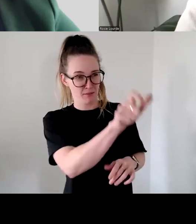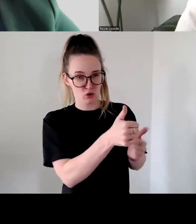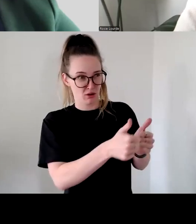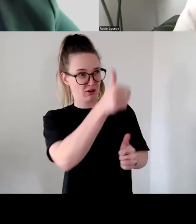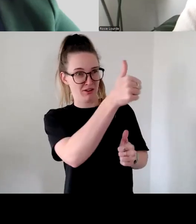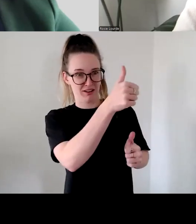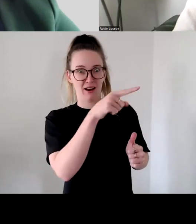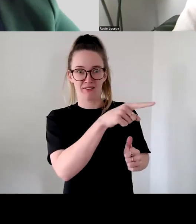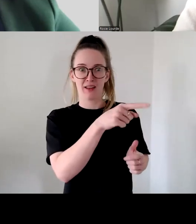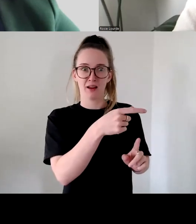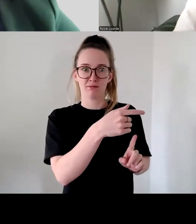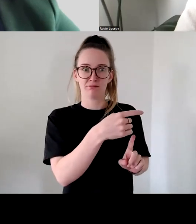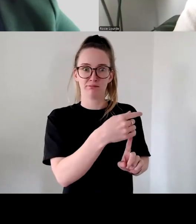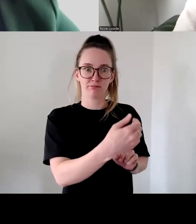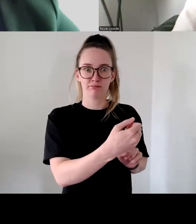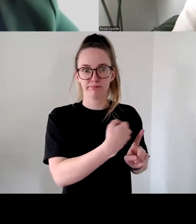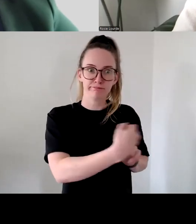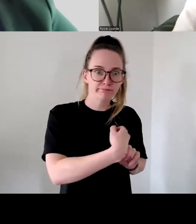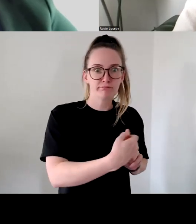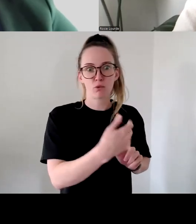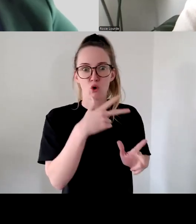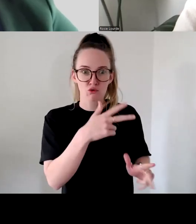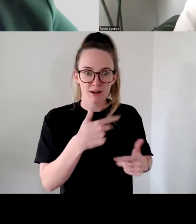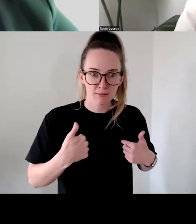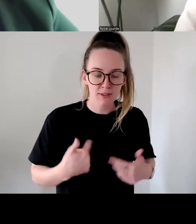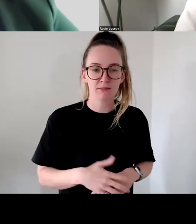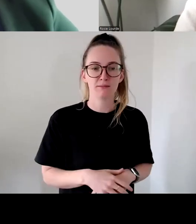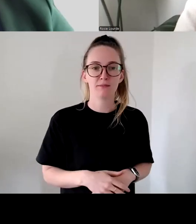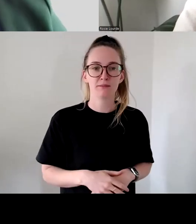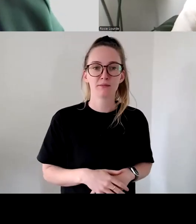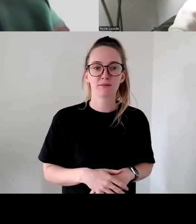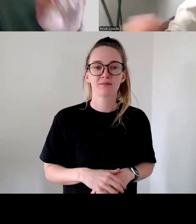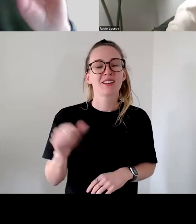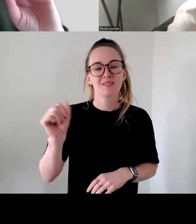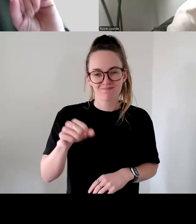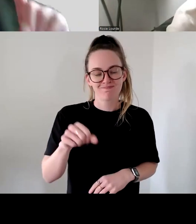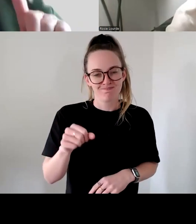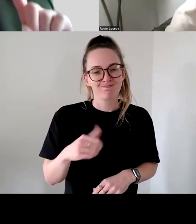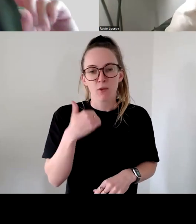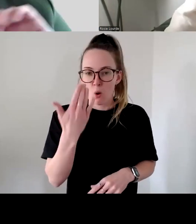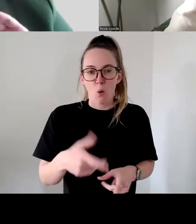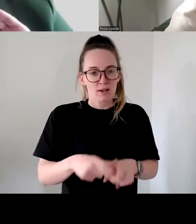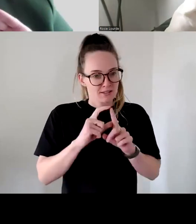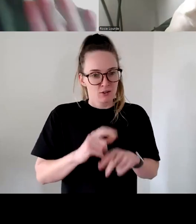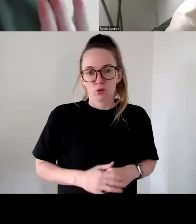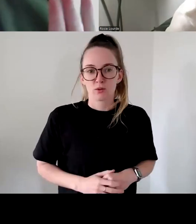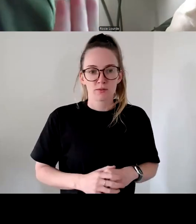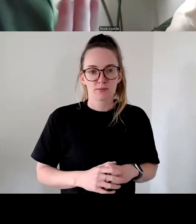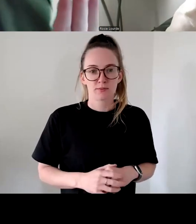Look it's really, it's almost the most difficult and I said I saw some great examples